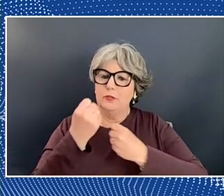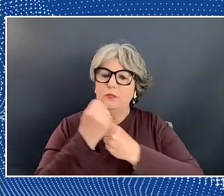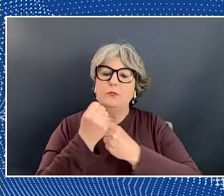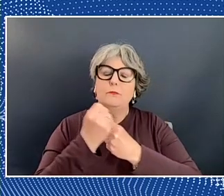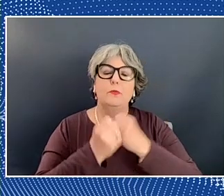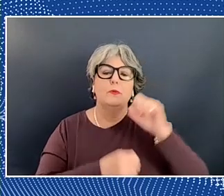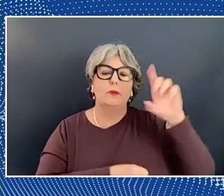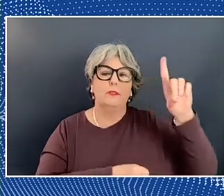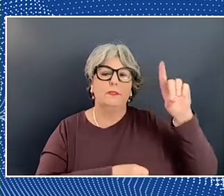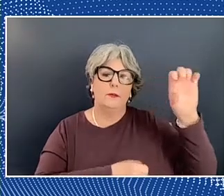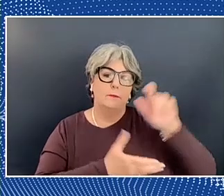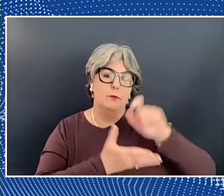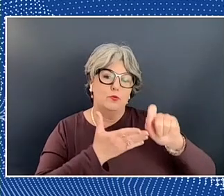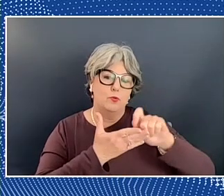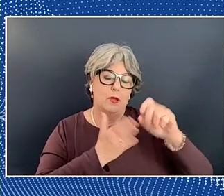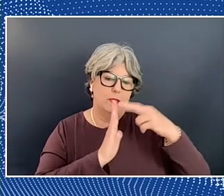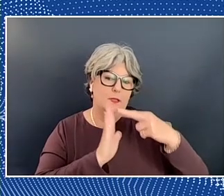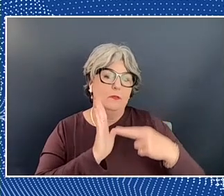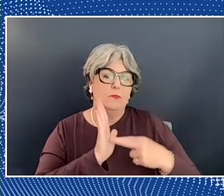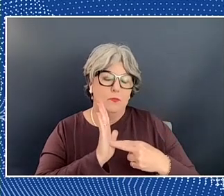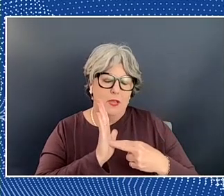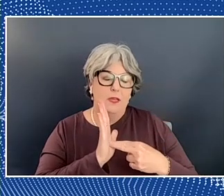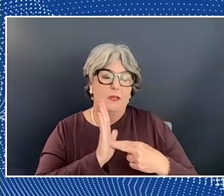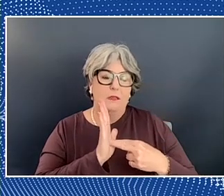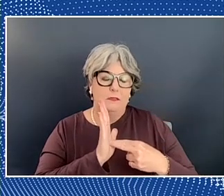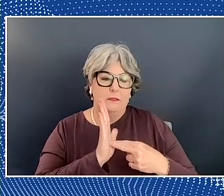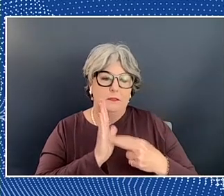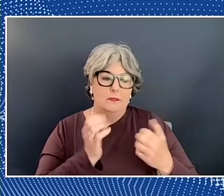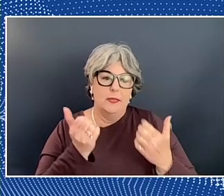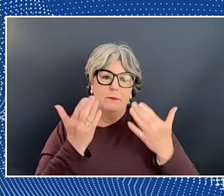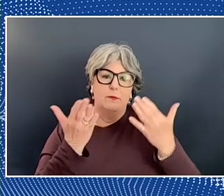regulations that give future secretaries